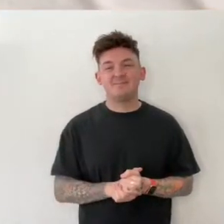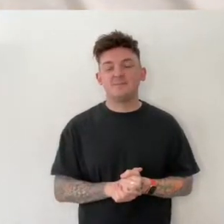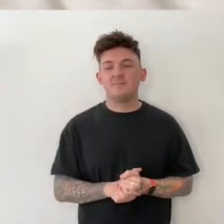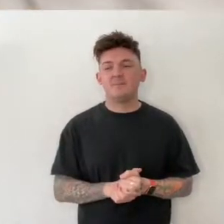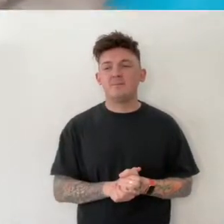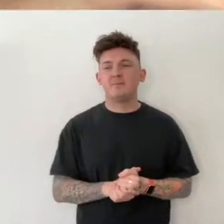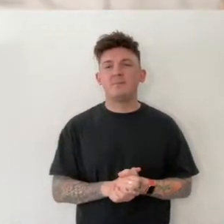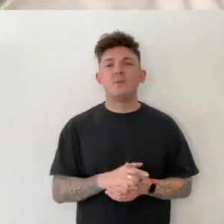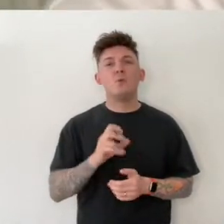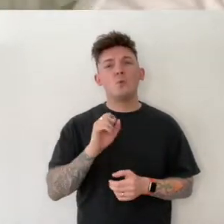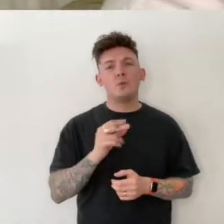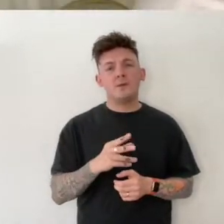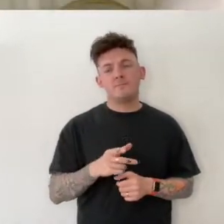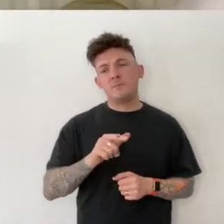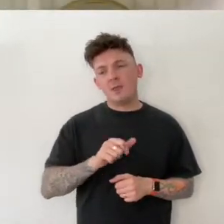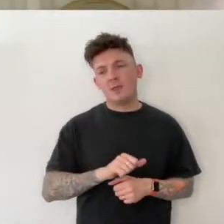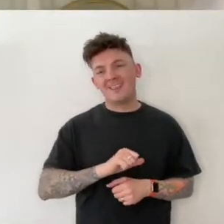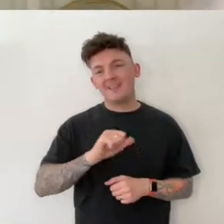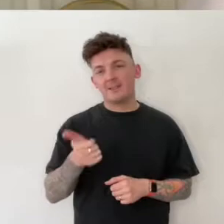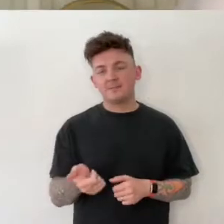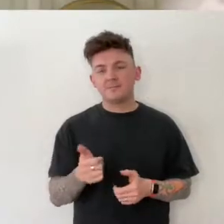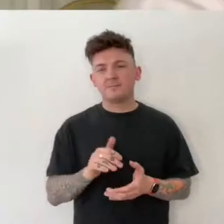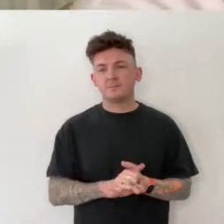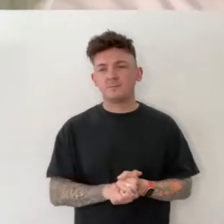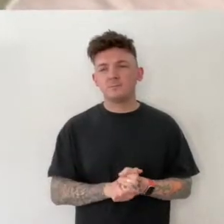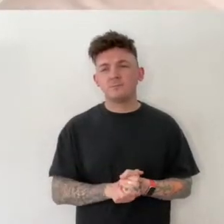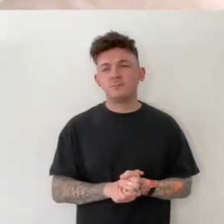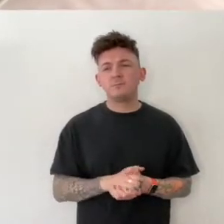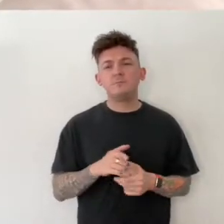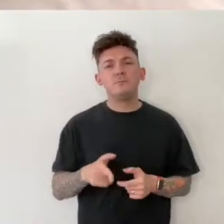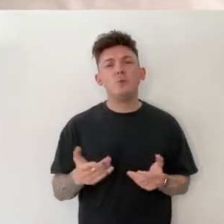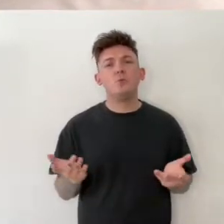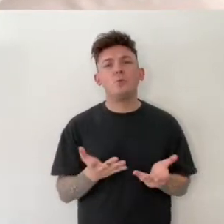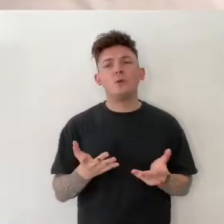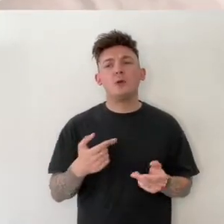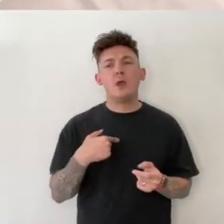for you. so we're moving on now um and this is where particularly in the early days i